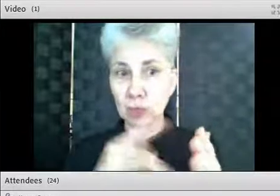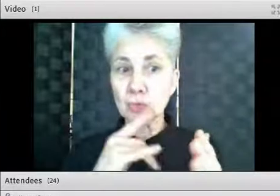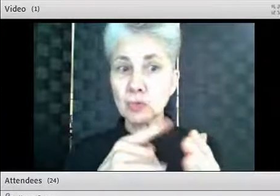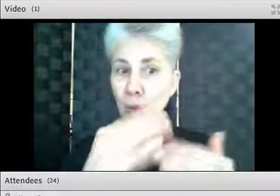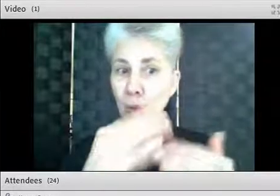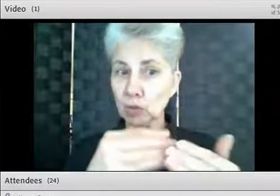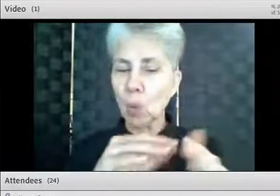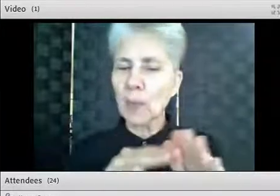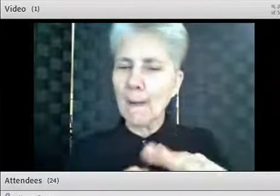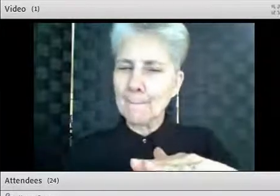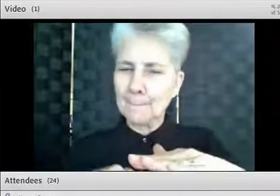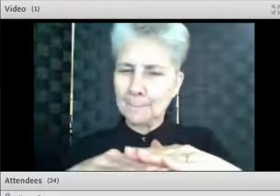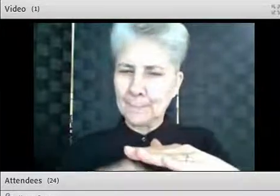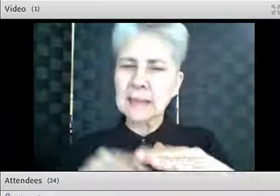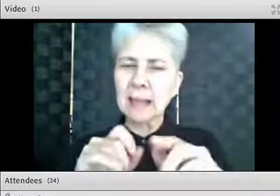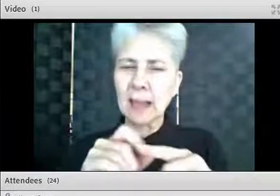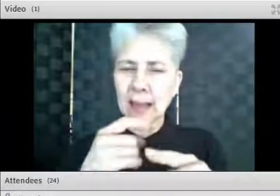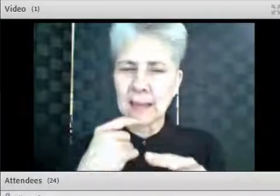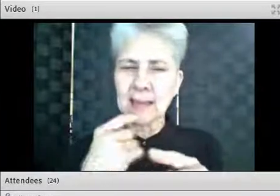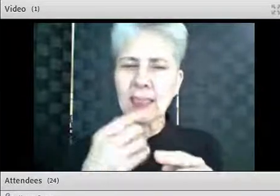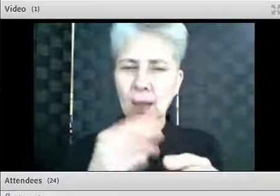and like I said, then we'll build from there.